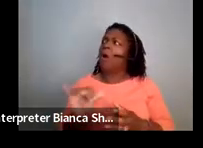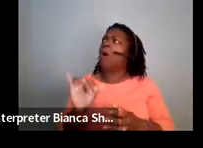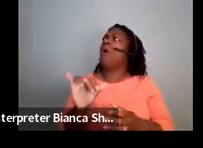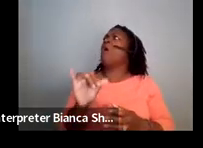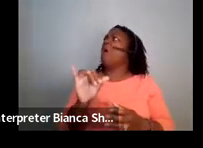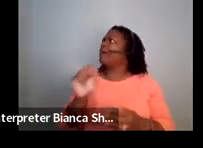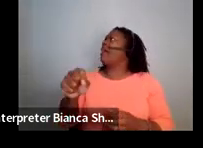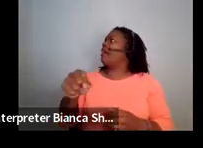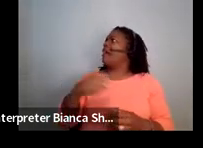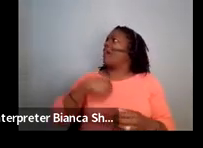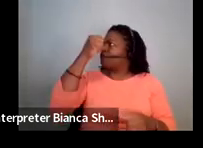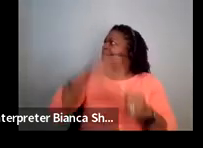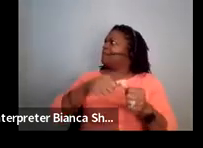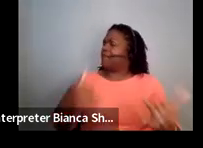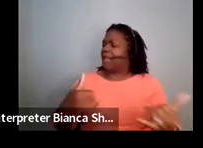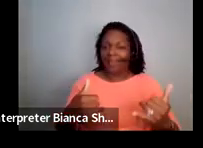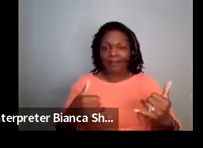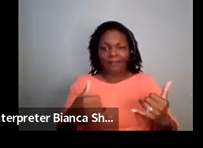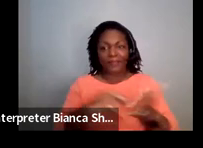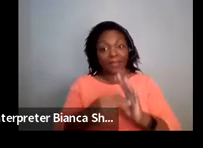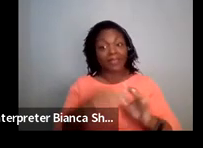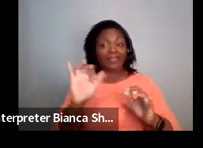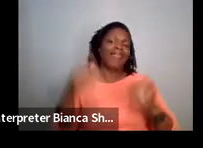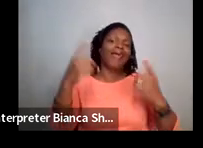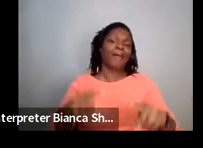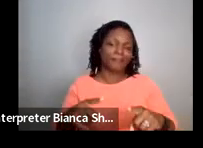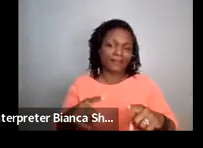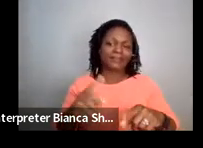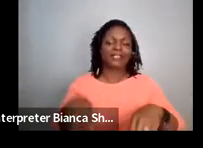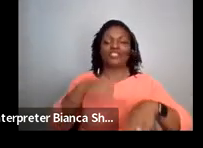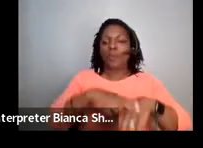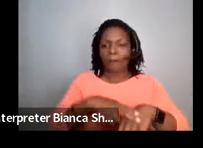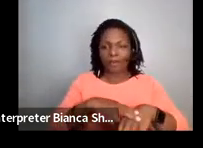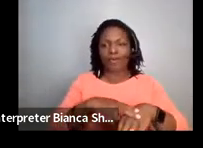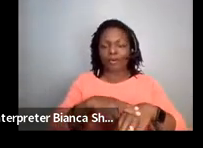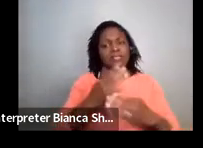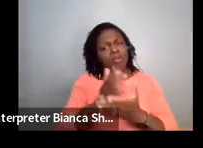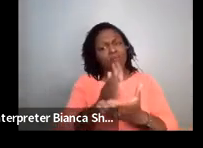We're gonna talk a little bit about that but normal memory loss is okay as we age.